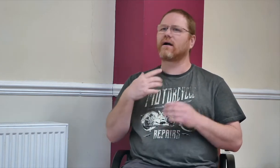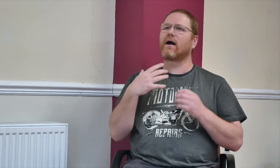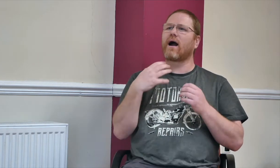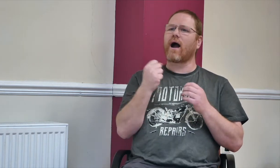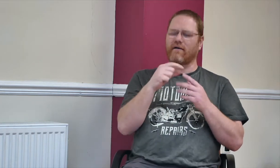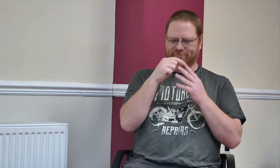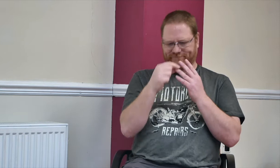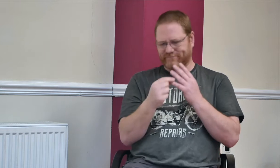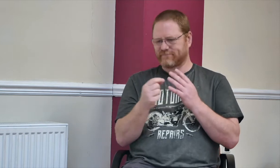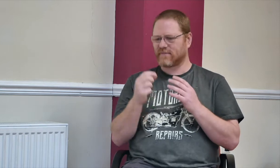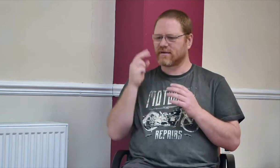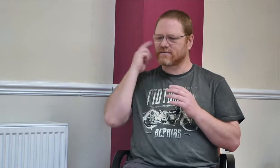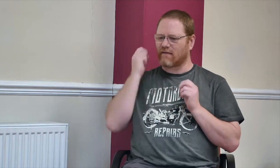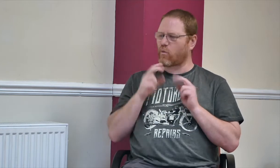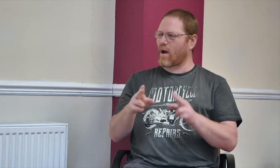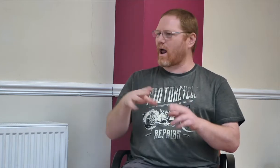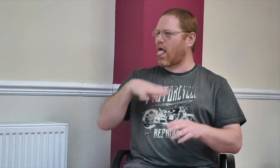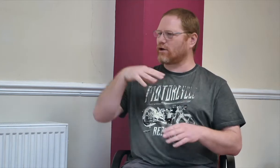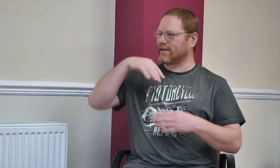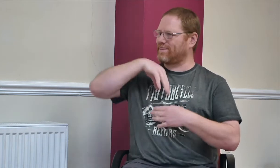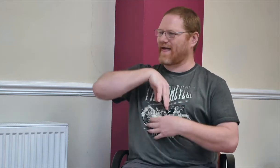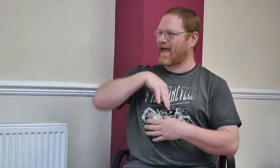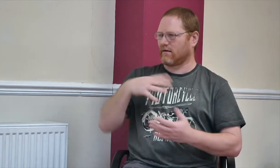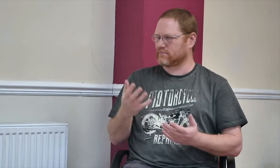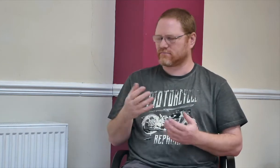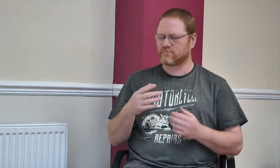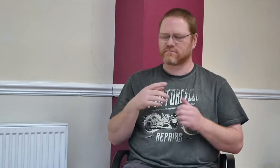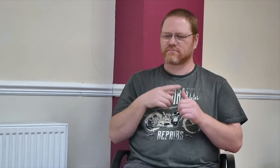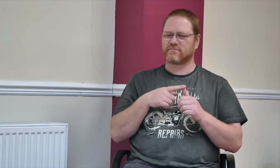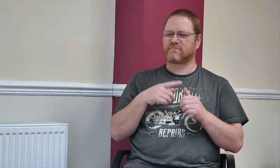I already had bits of the 'Deaf Way' inside of me.